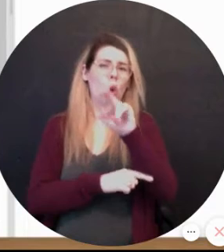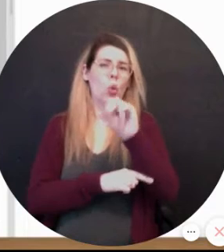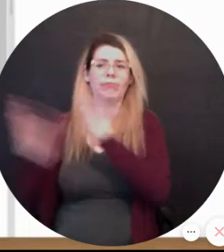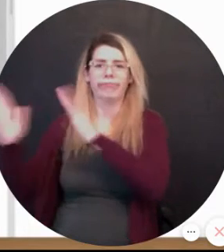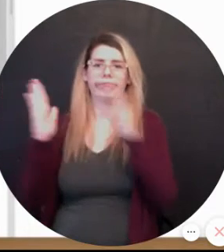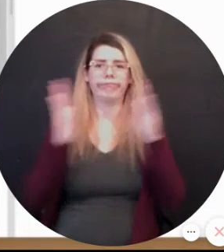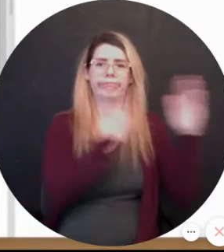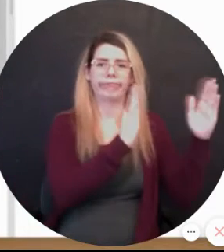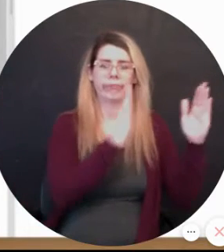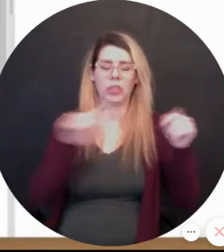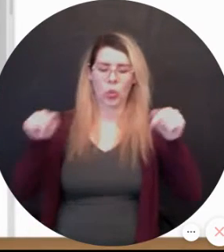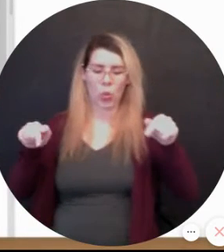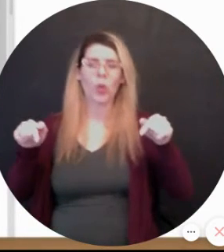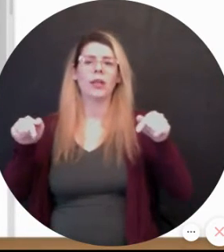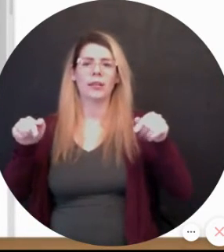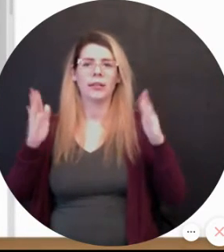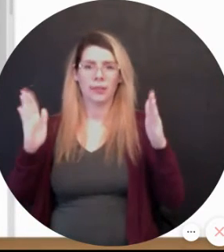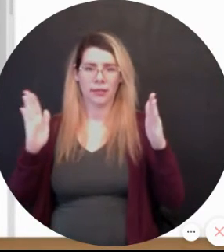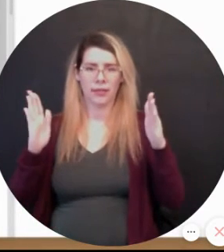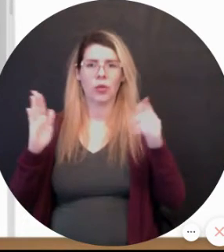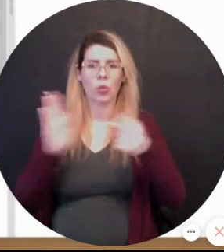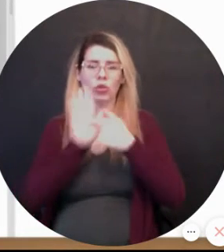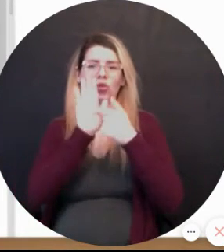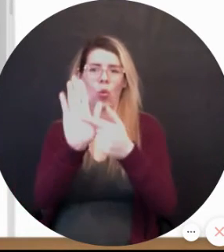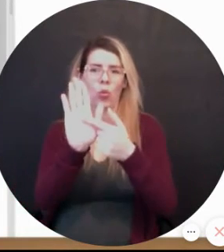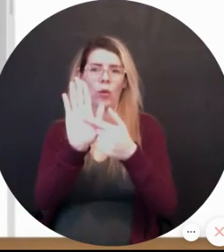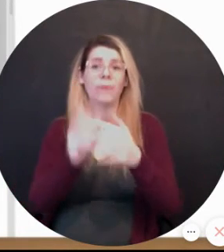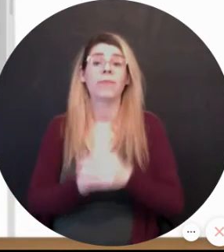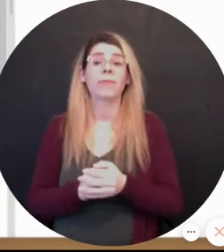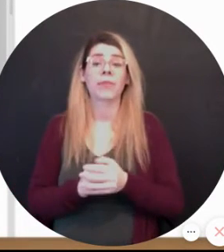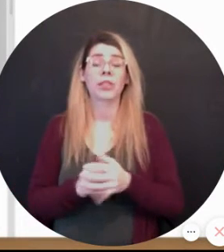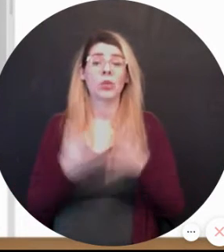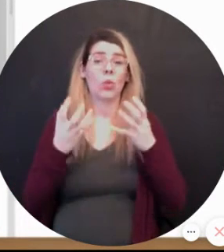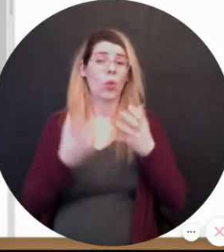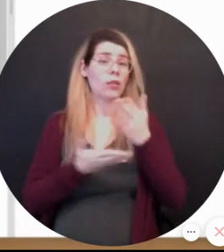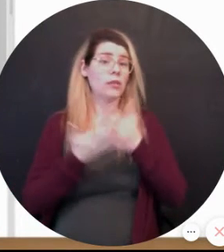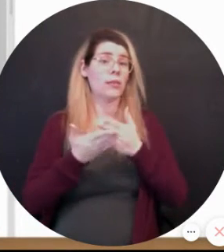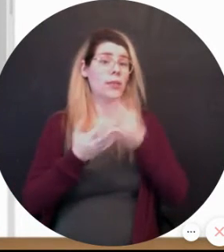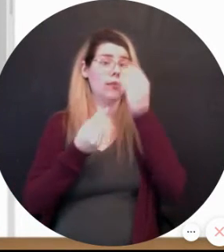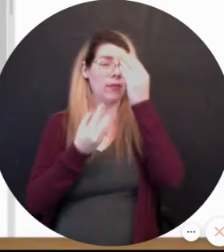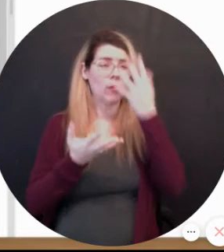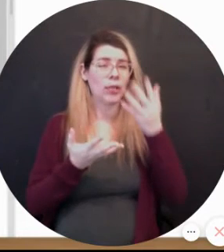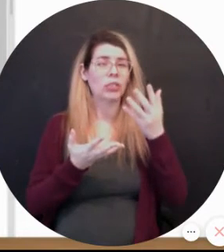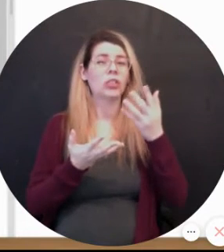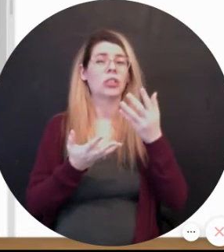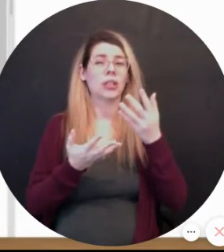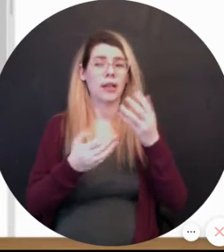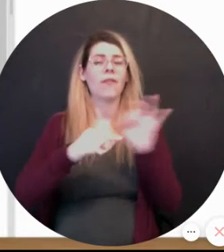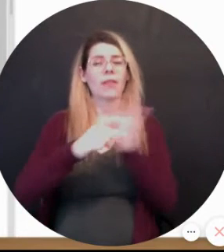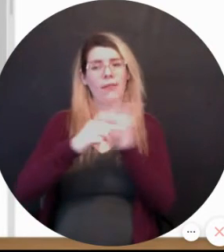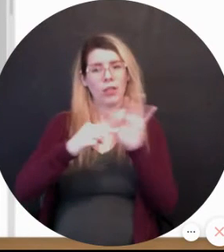gonna start getting some of that information about this built in functionality in Javascript.